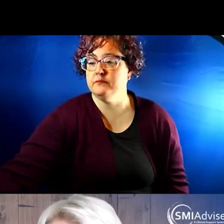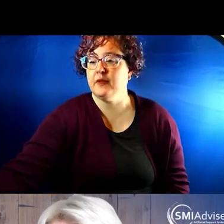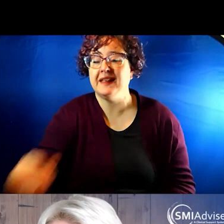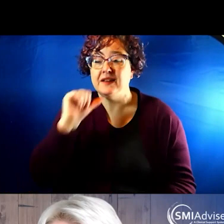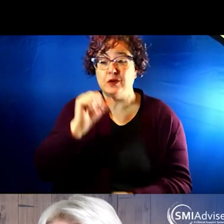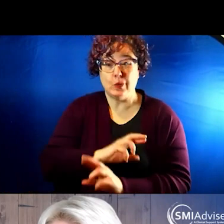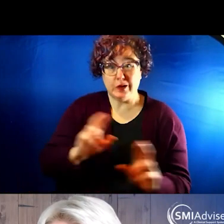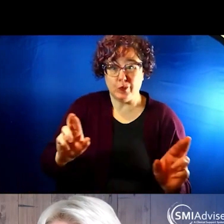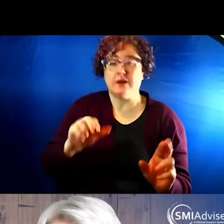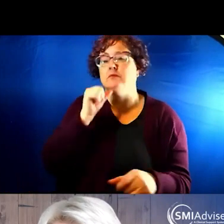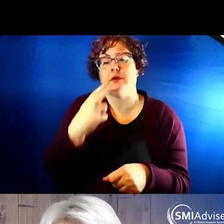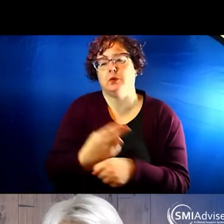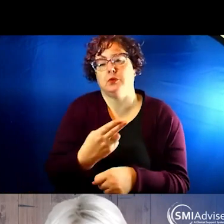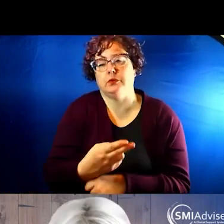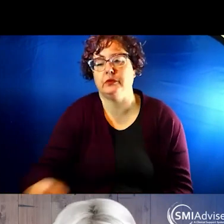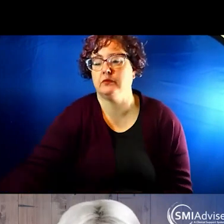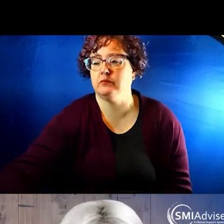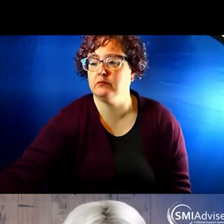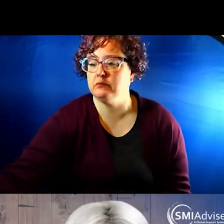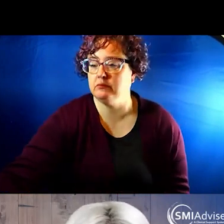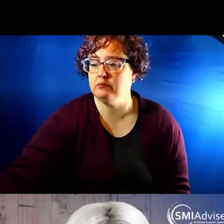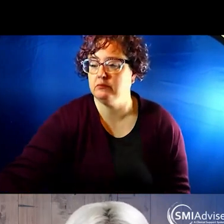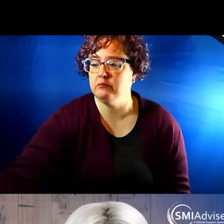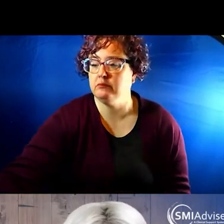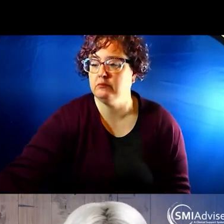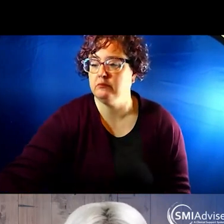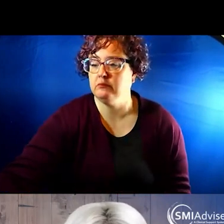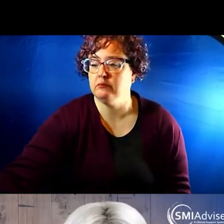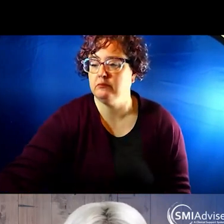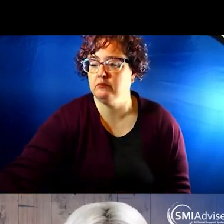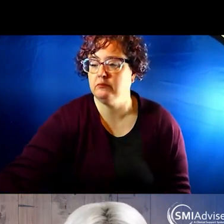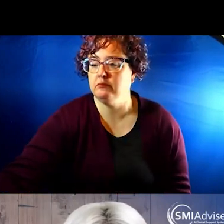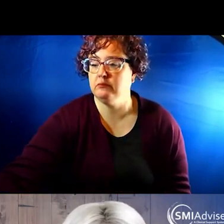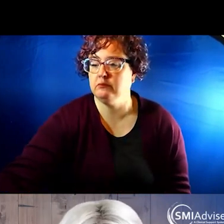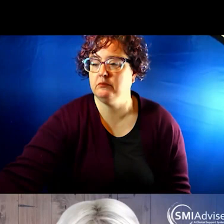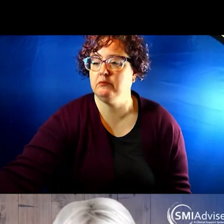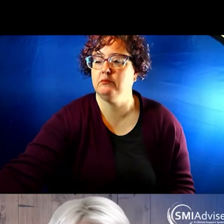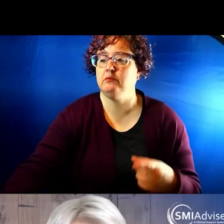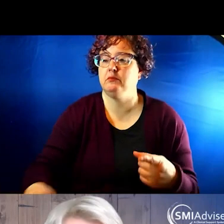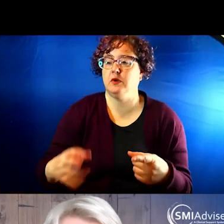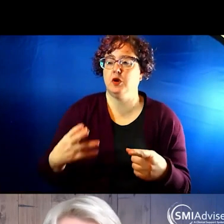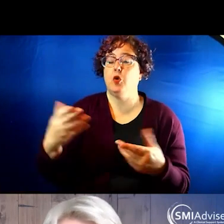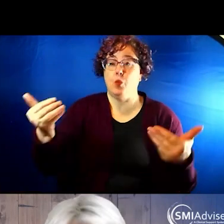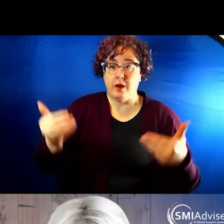SO WE HIRED A MARKET RESEARCH TEAM IN THE SUMMER OF 2021 TO GET